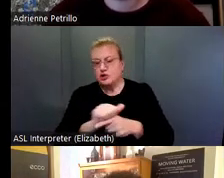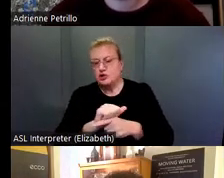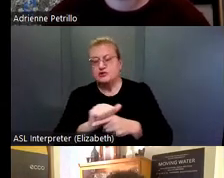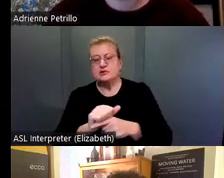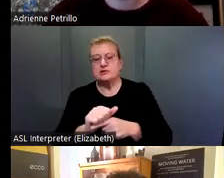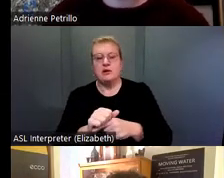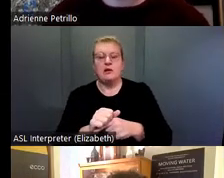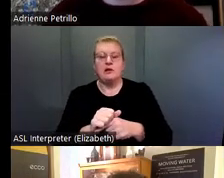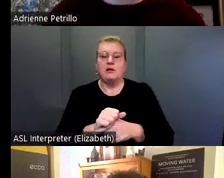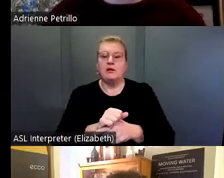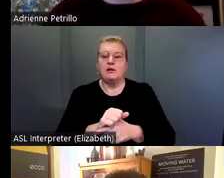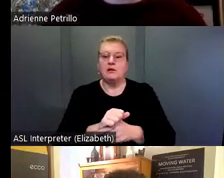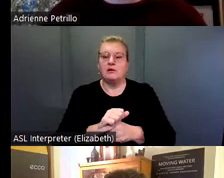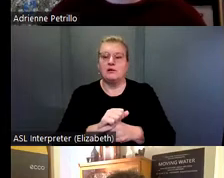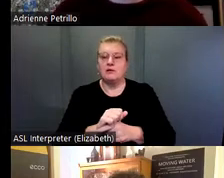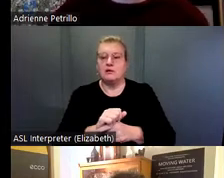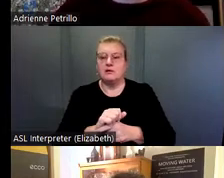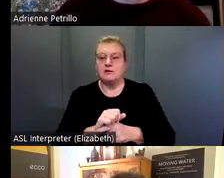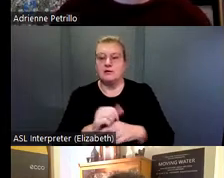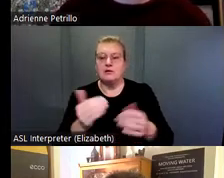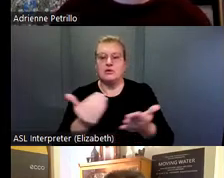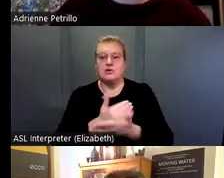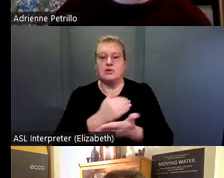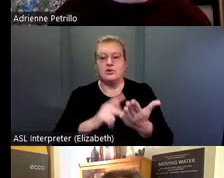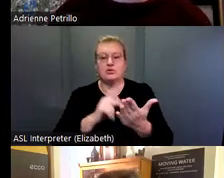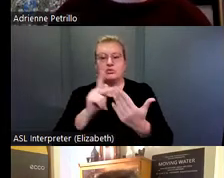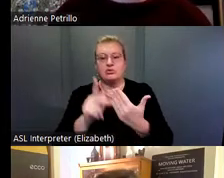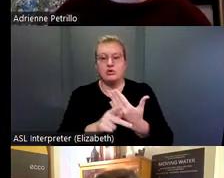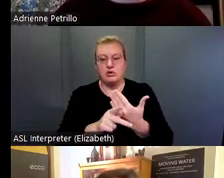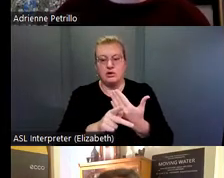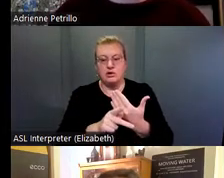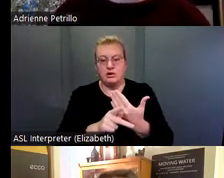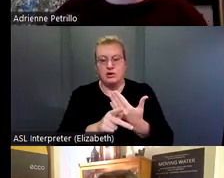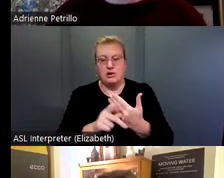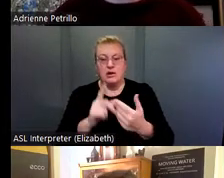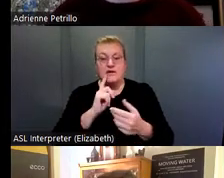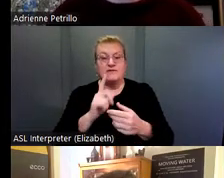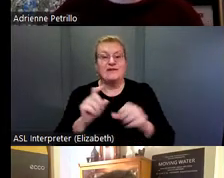and a new program of capacity building residencies